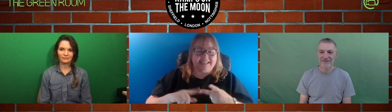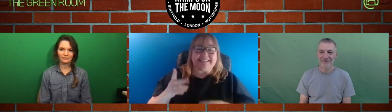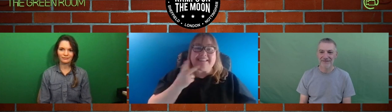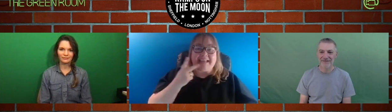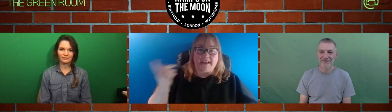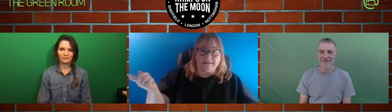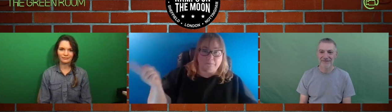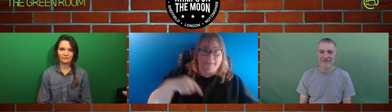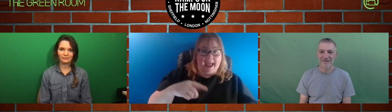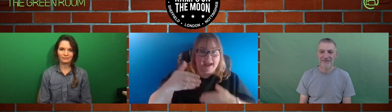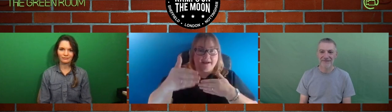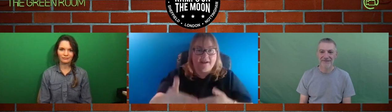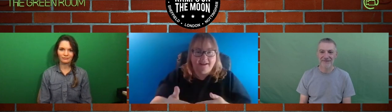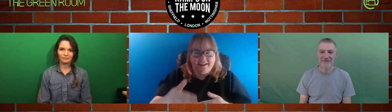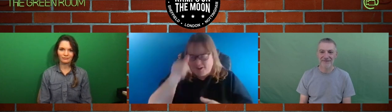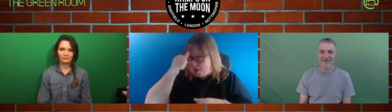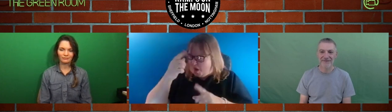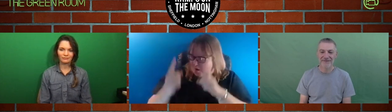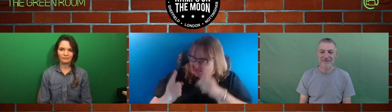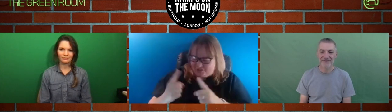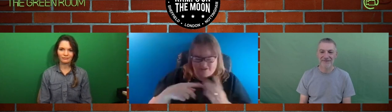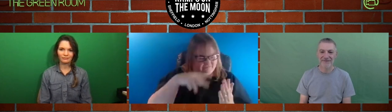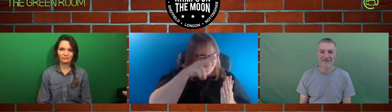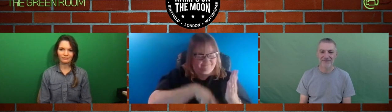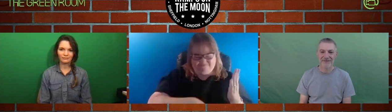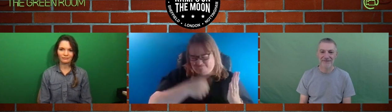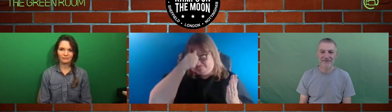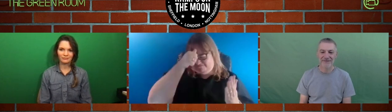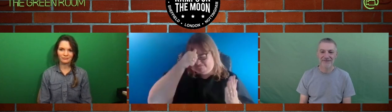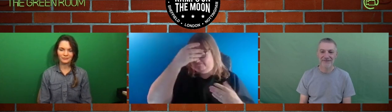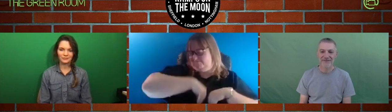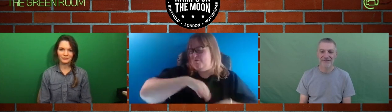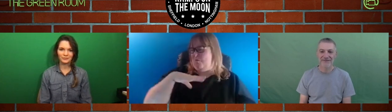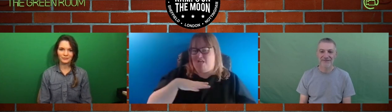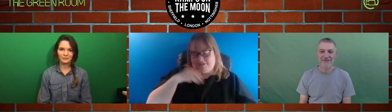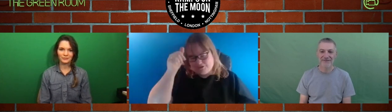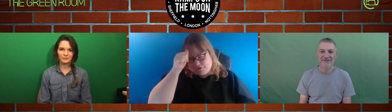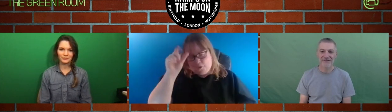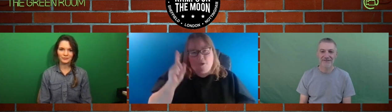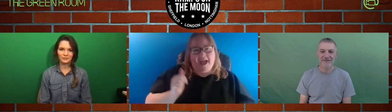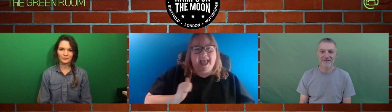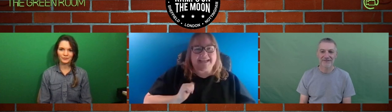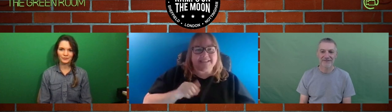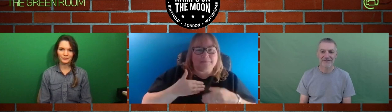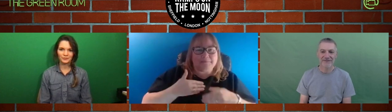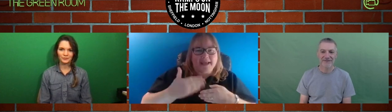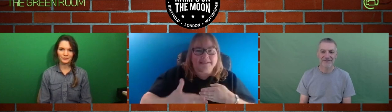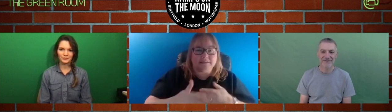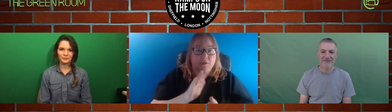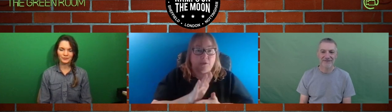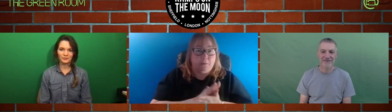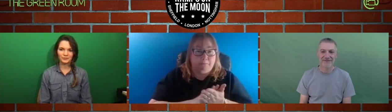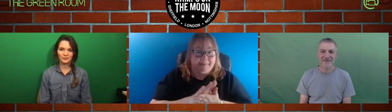we knew each other, we knew the script, we knew what was going to happen and I felt like we whizzed through those first three weeks. We were like